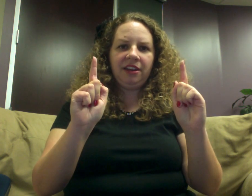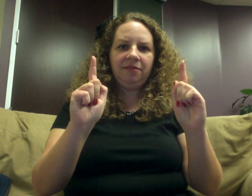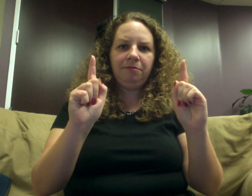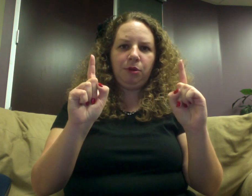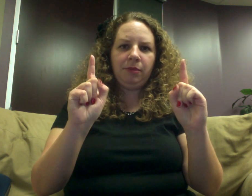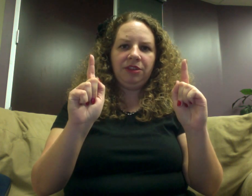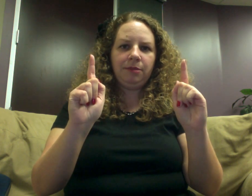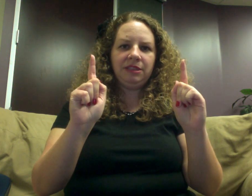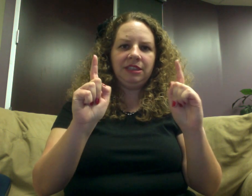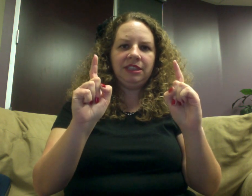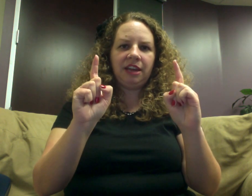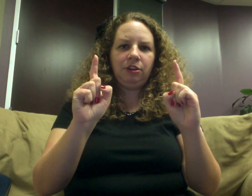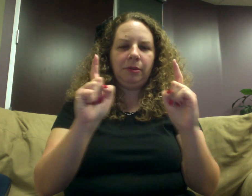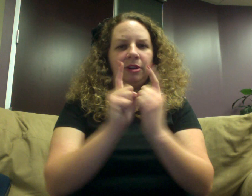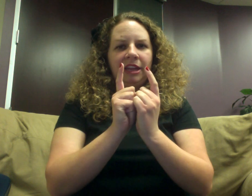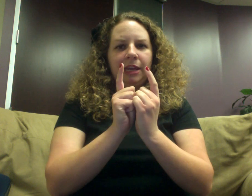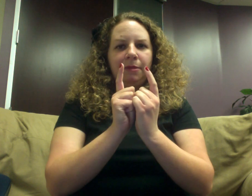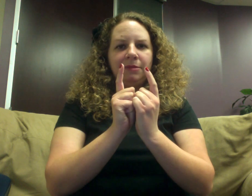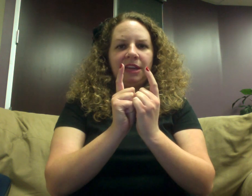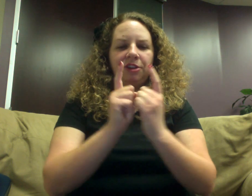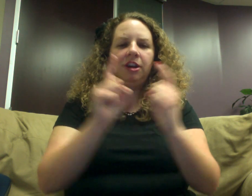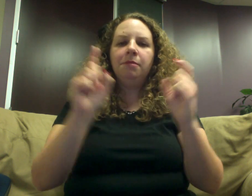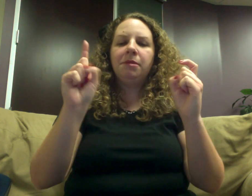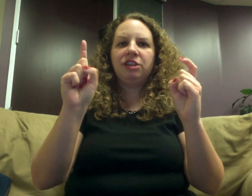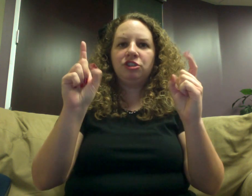of pull my thumbs to the side a little bit or you can keep them together, but make sure